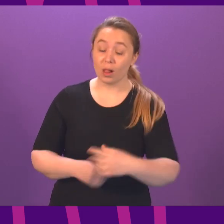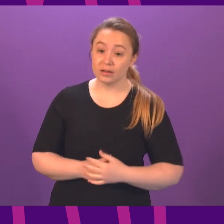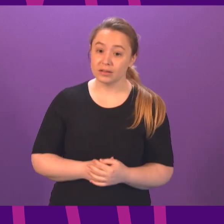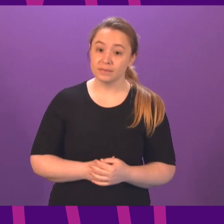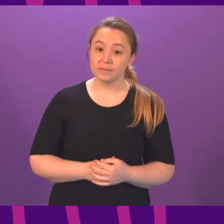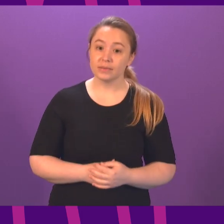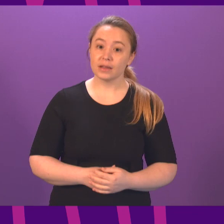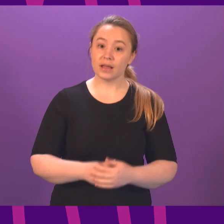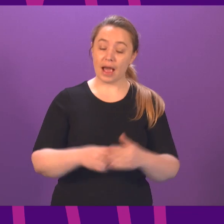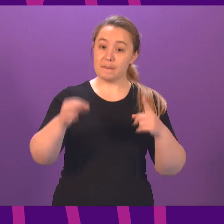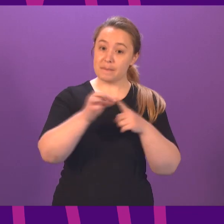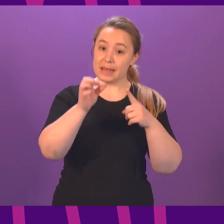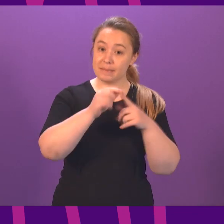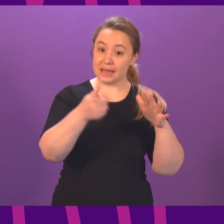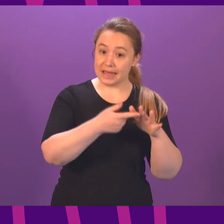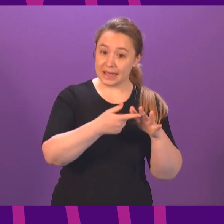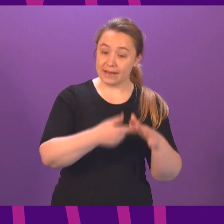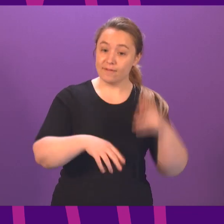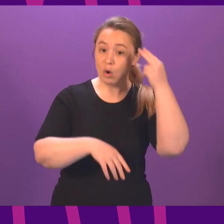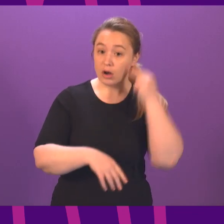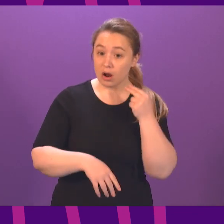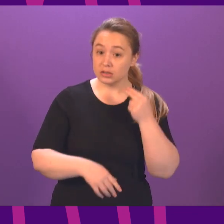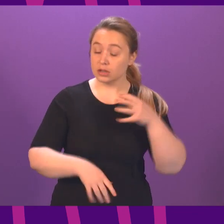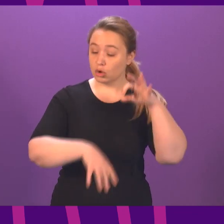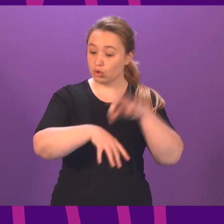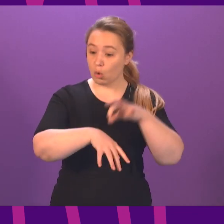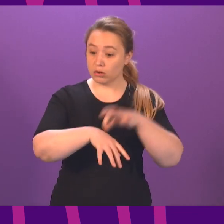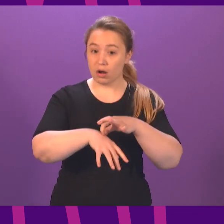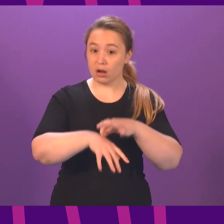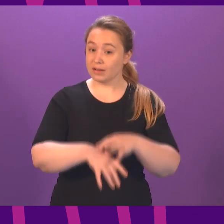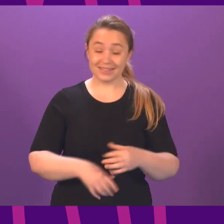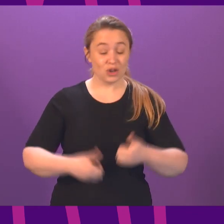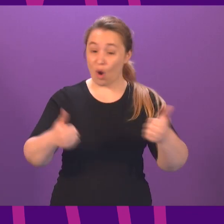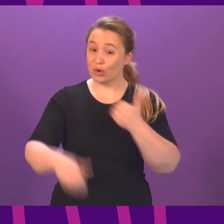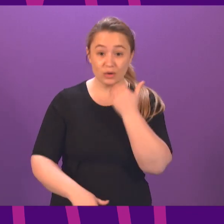to personal protective equipment for our nurses and doctors simply was not good enough. We